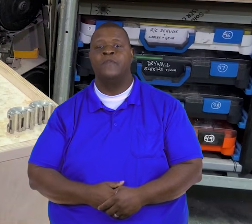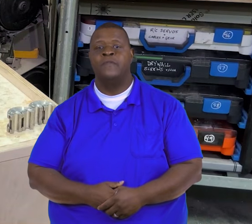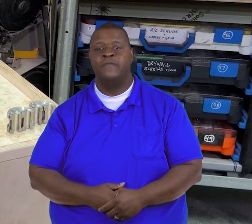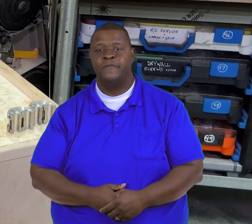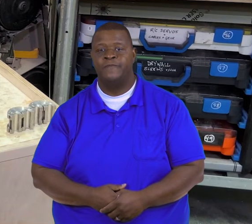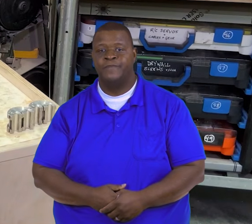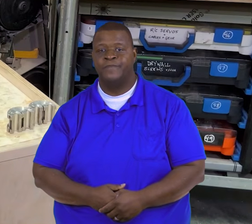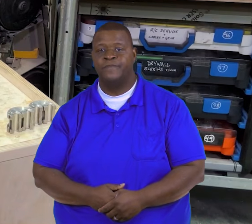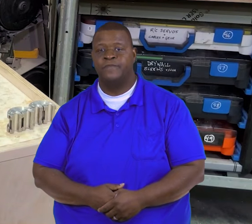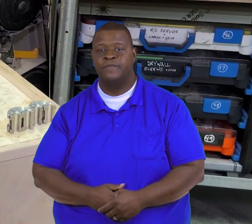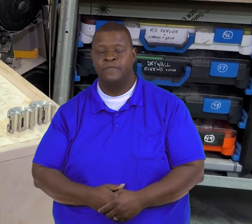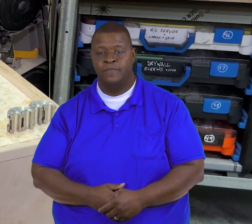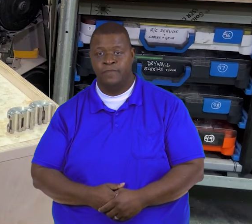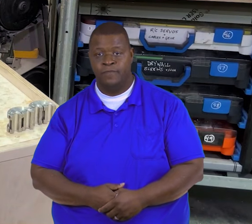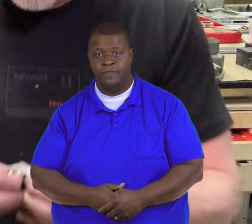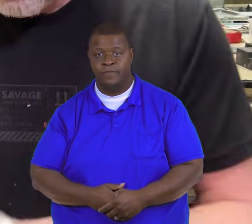[metal tapping]